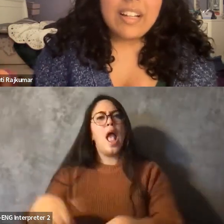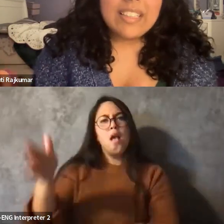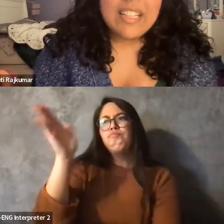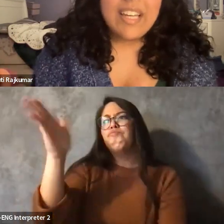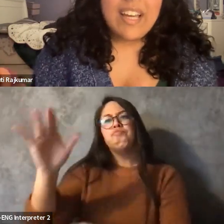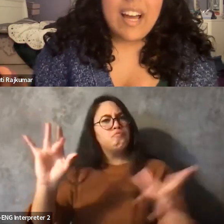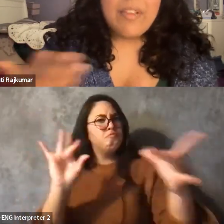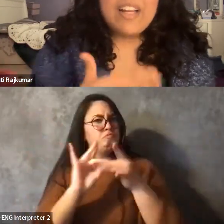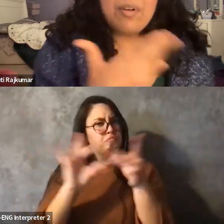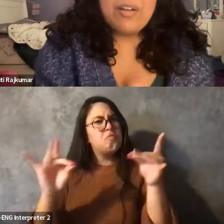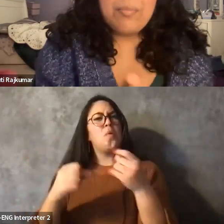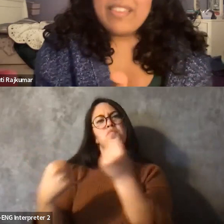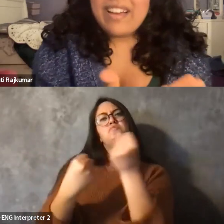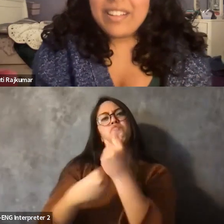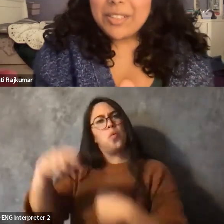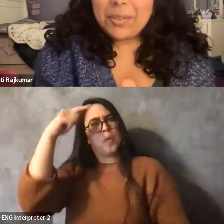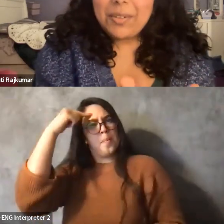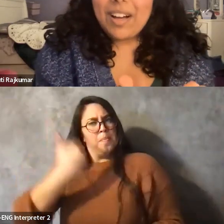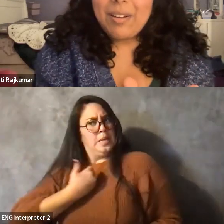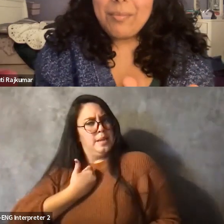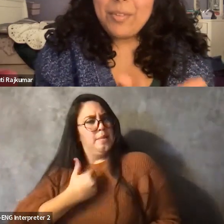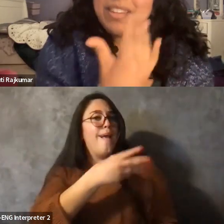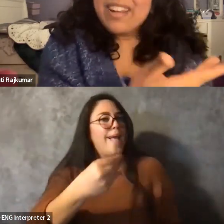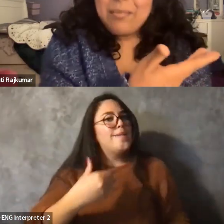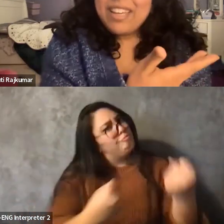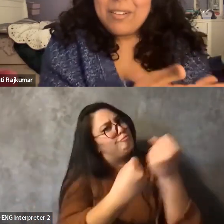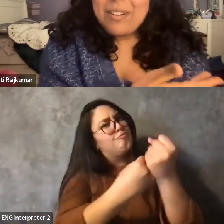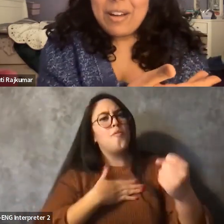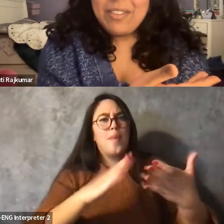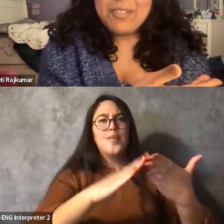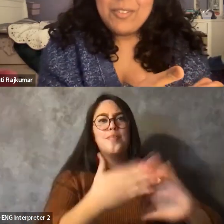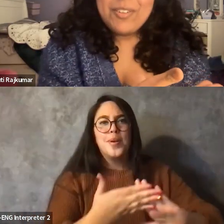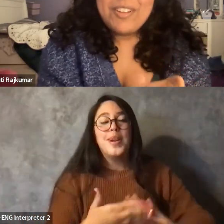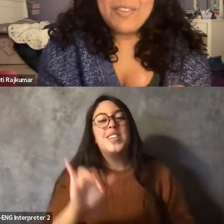And I'm glad I brought up like that initial tweet that I made about Universal Studios